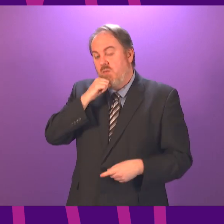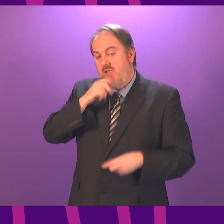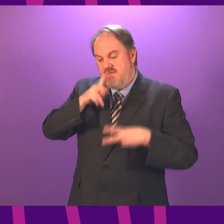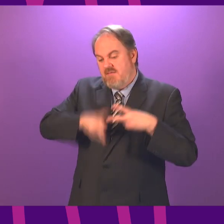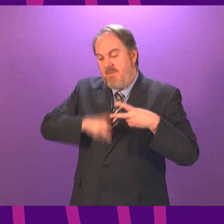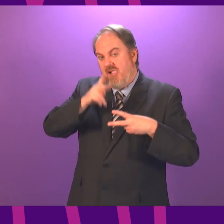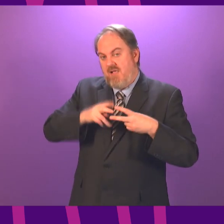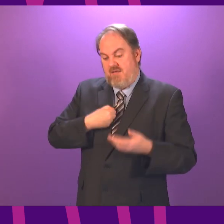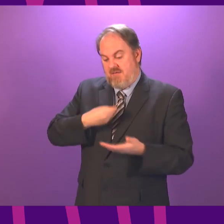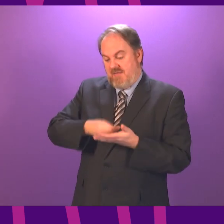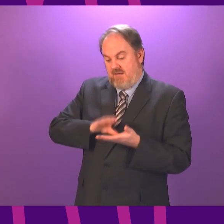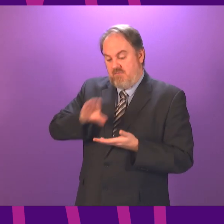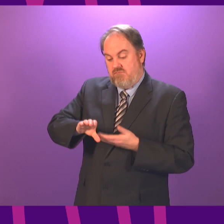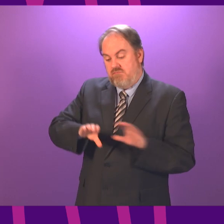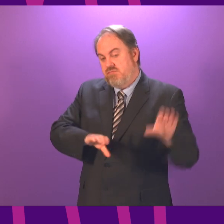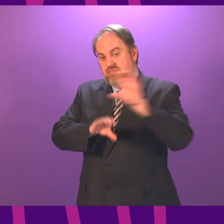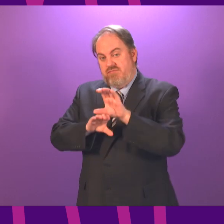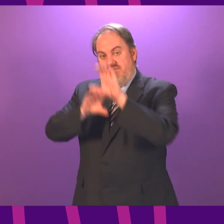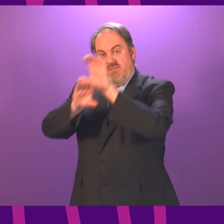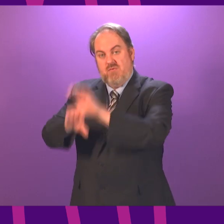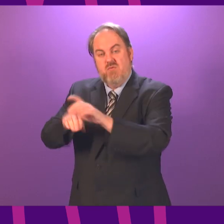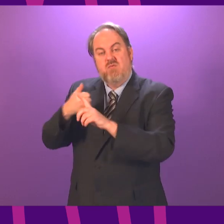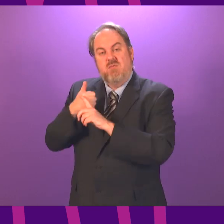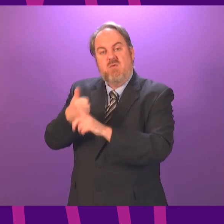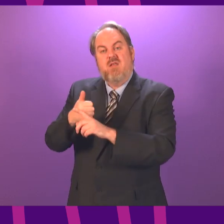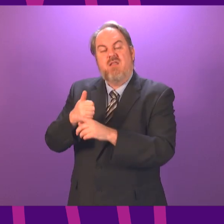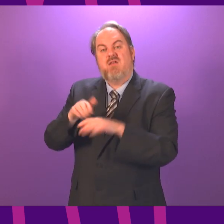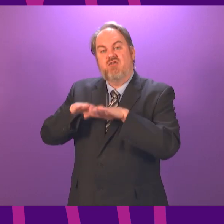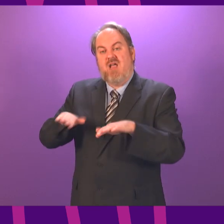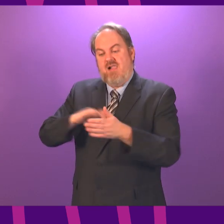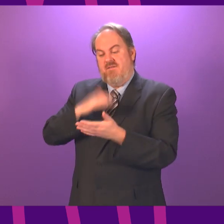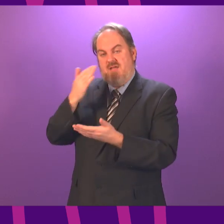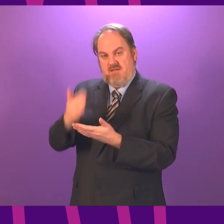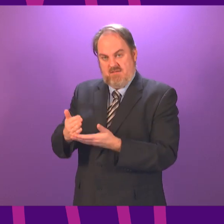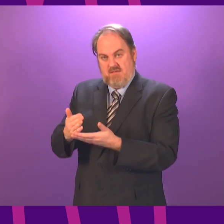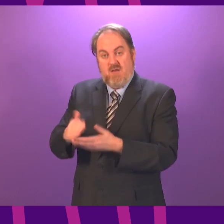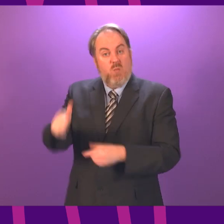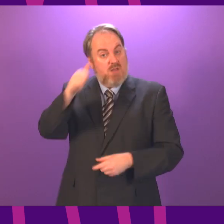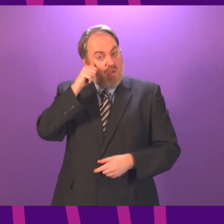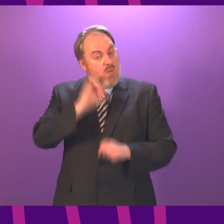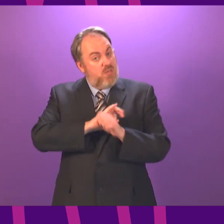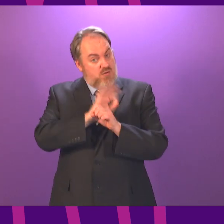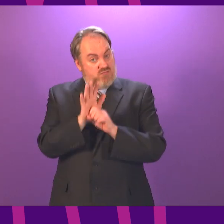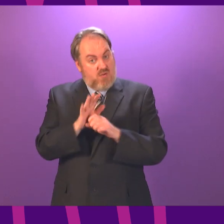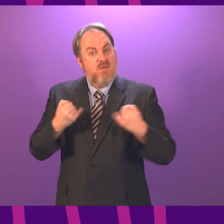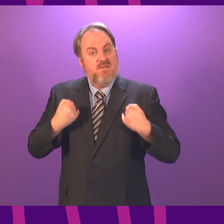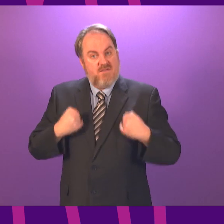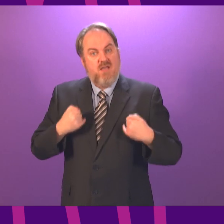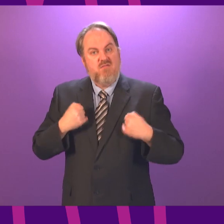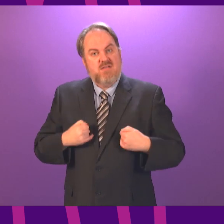our investment in the tackling child poverty fund. In response to the economic impact of the pandemic, we have invested an additional £51